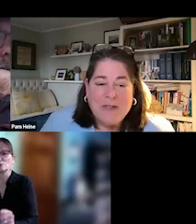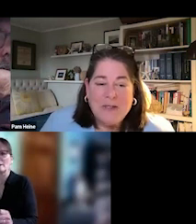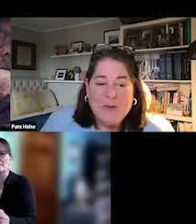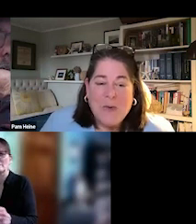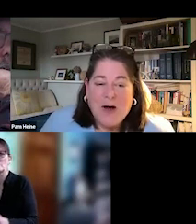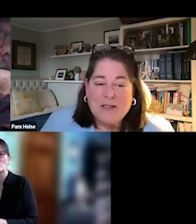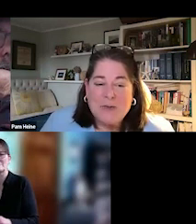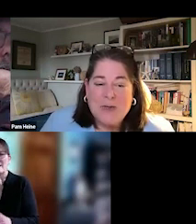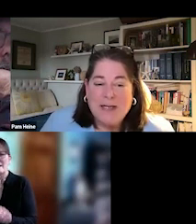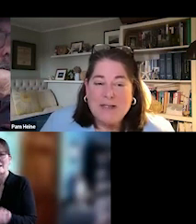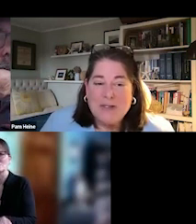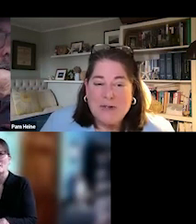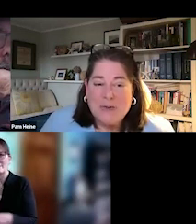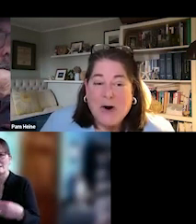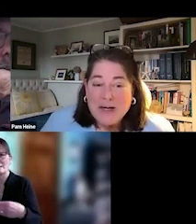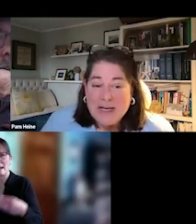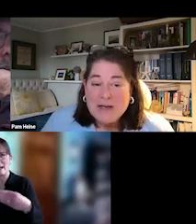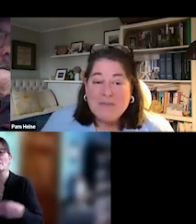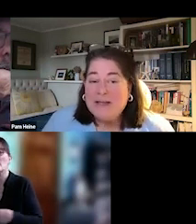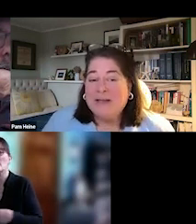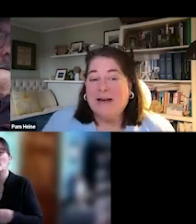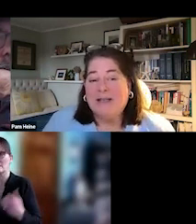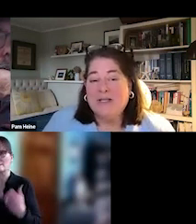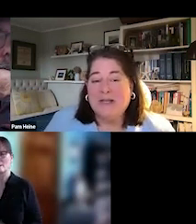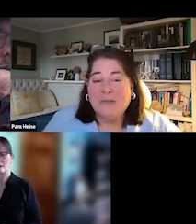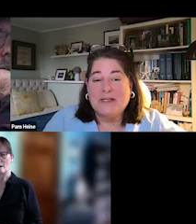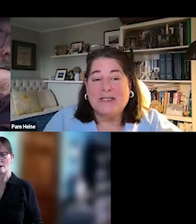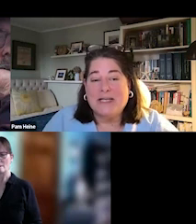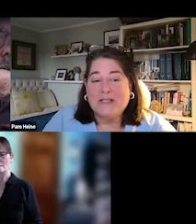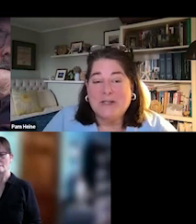We do want to get to Arnita Miller and Jerry's presentation.